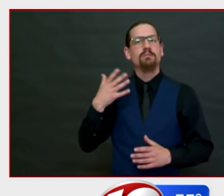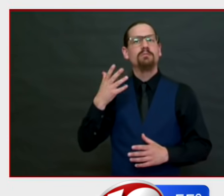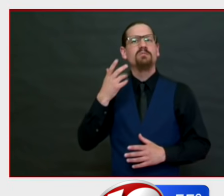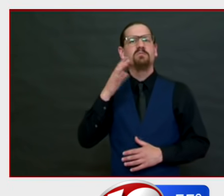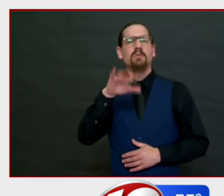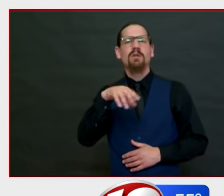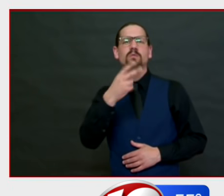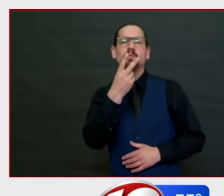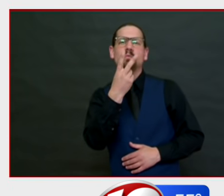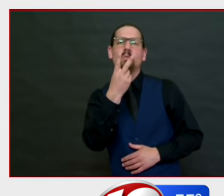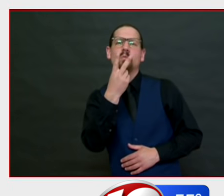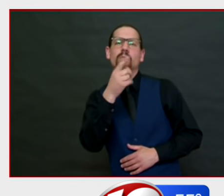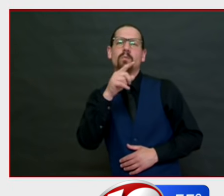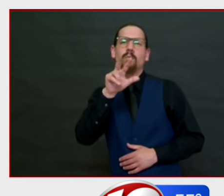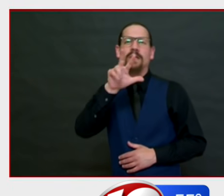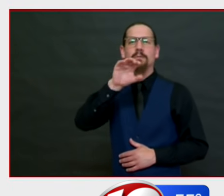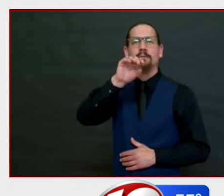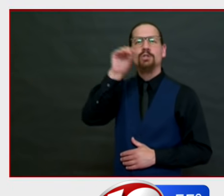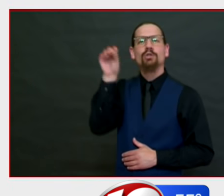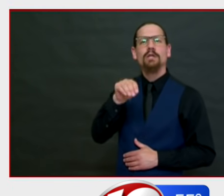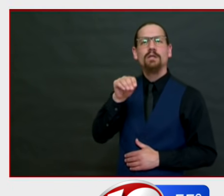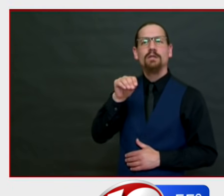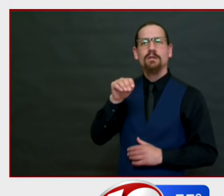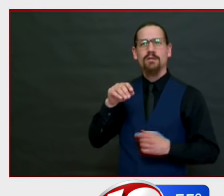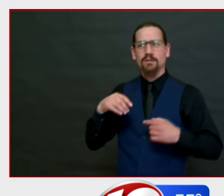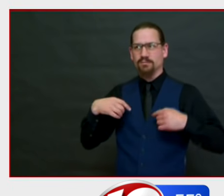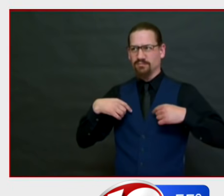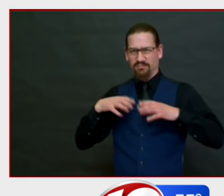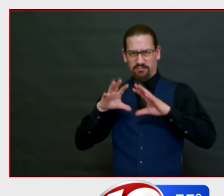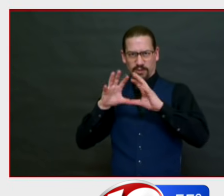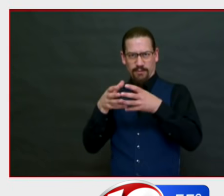MOST STATES, THEY HAVE TESTED